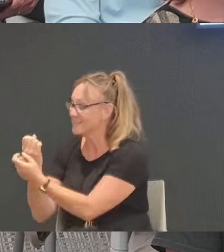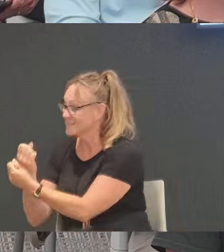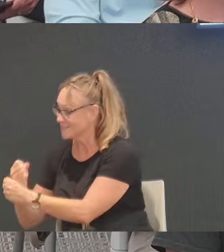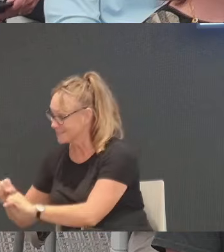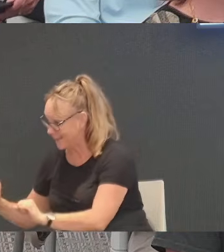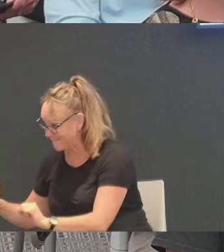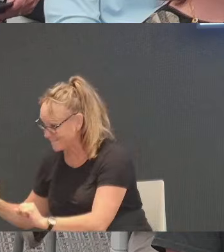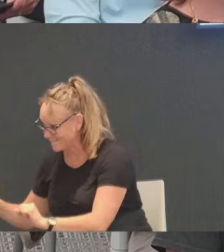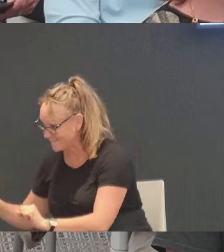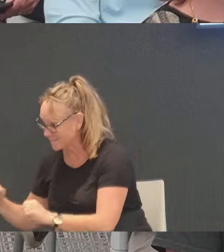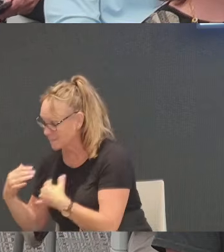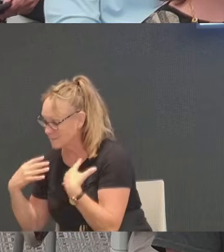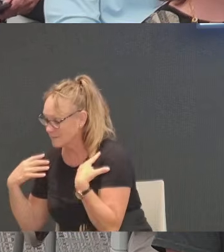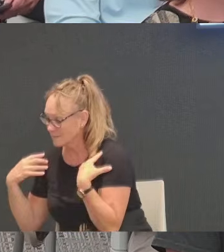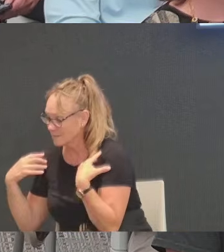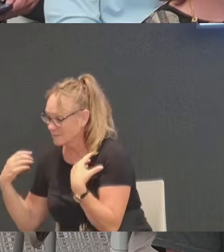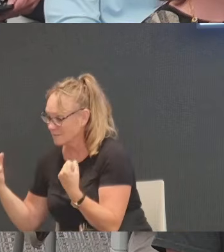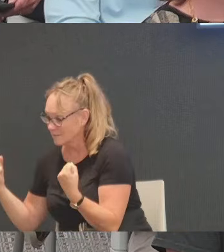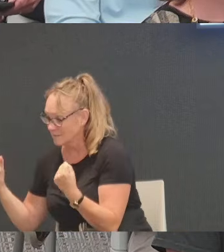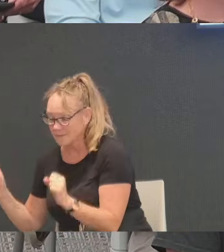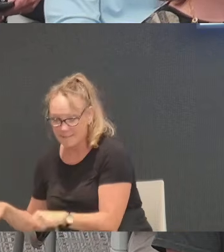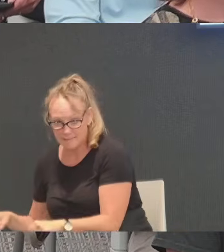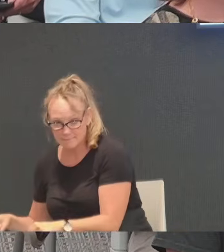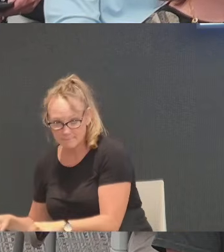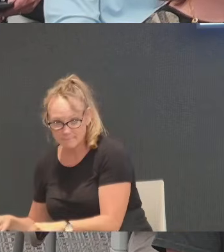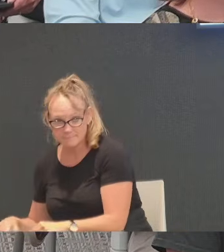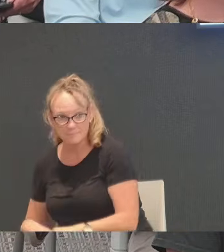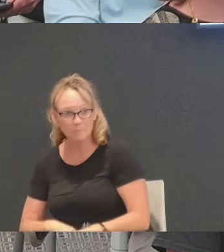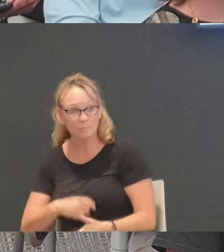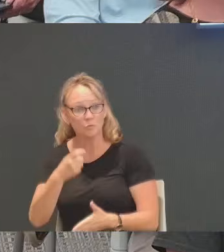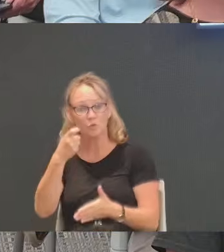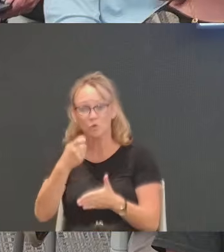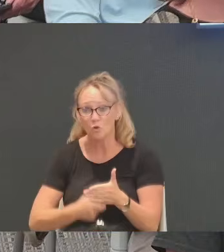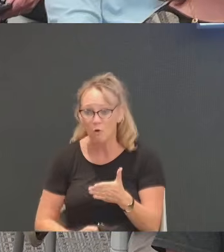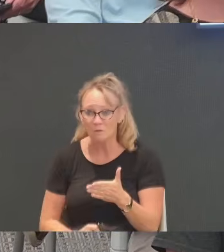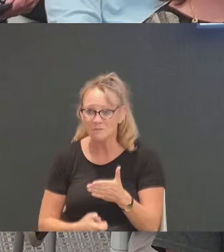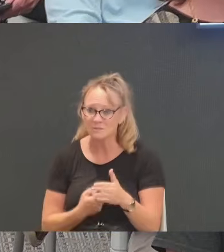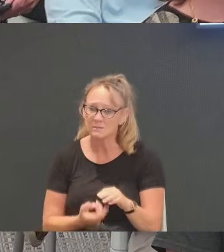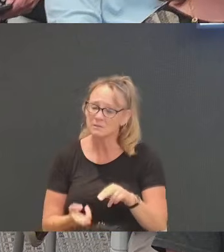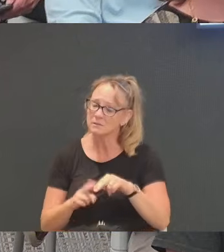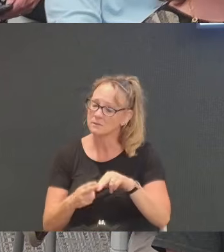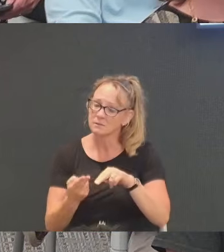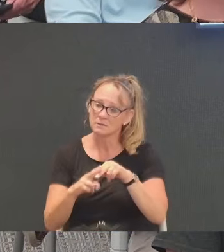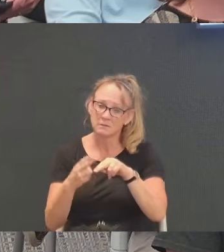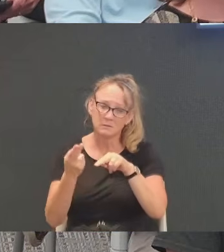Placement costs are rising because providers must meet higher licensing and staffing requirements.